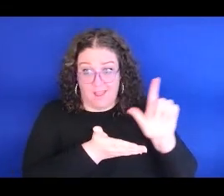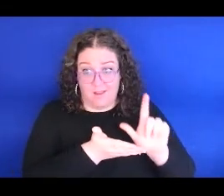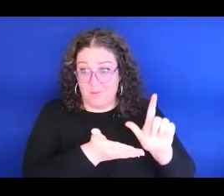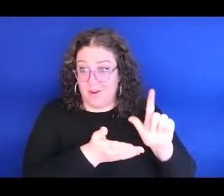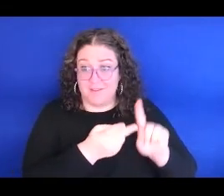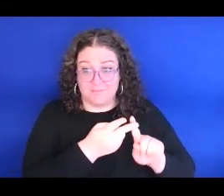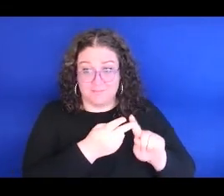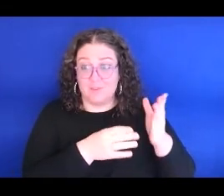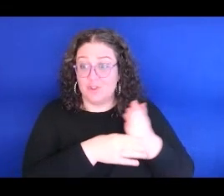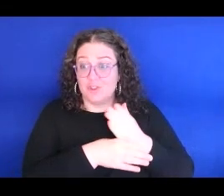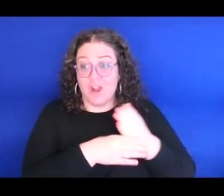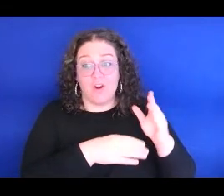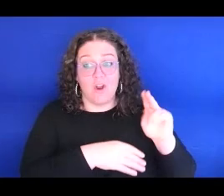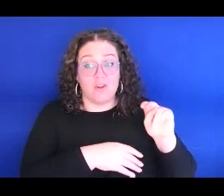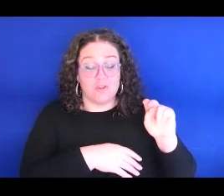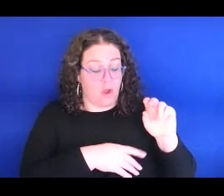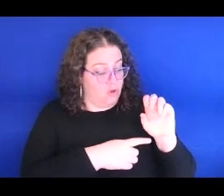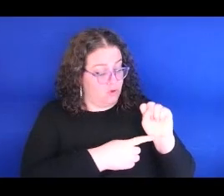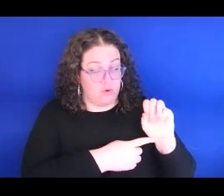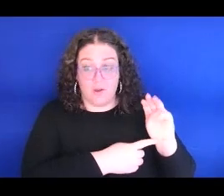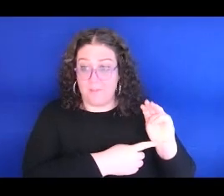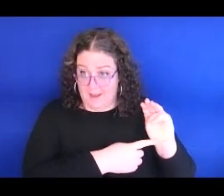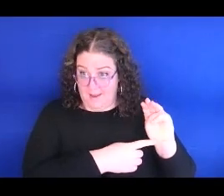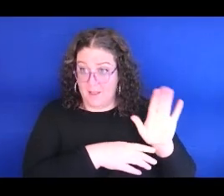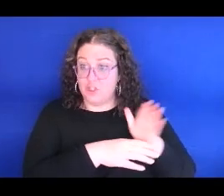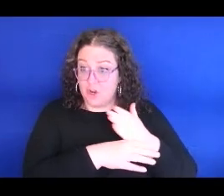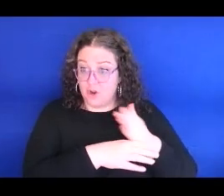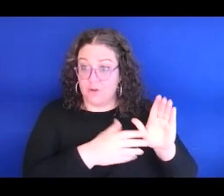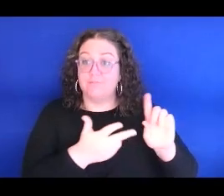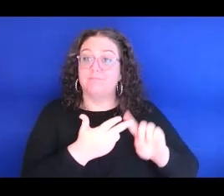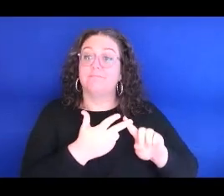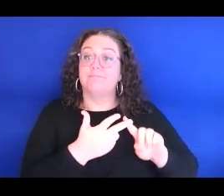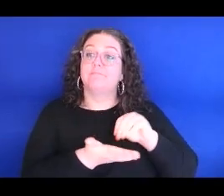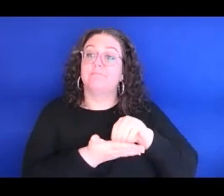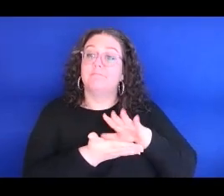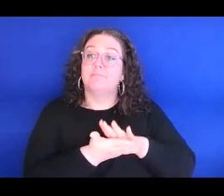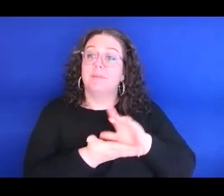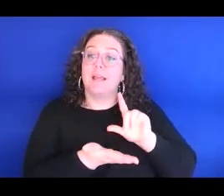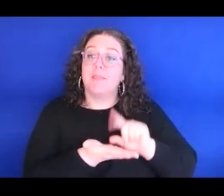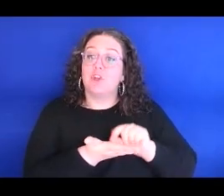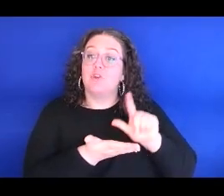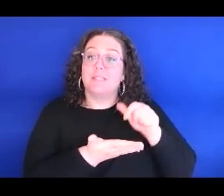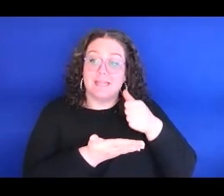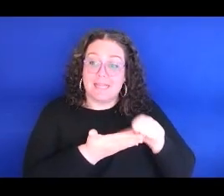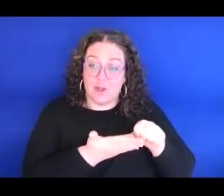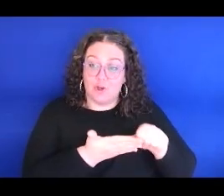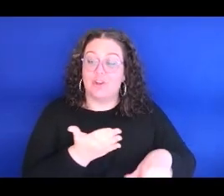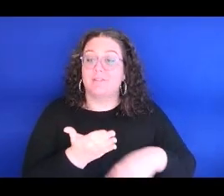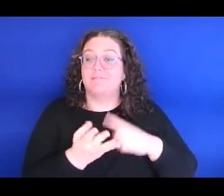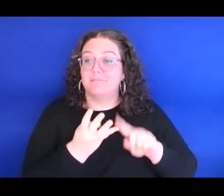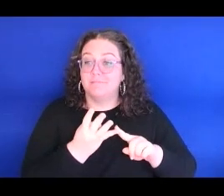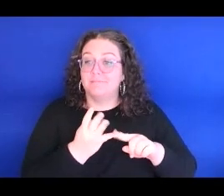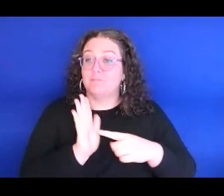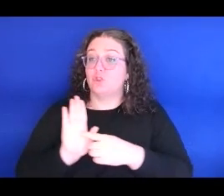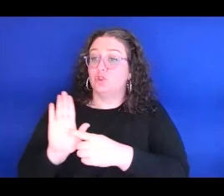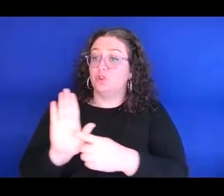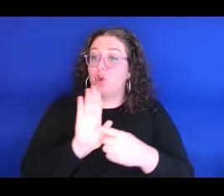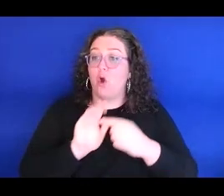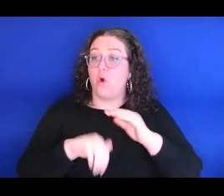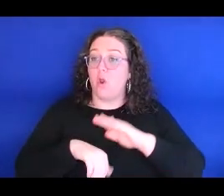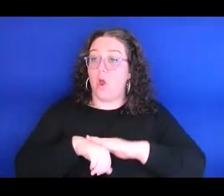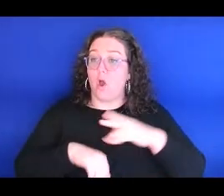shared on social media, mentioned in newsletters, highlighted on the VR Workforce Studio Podcast,